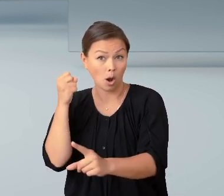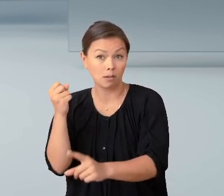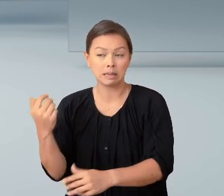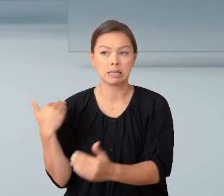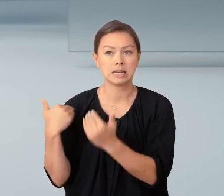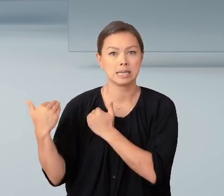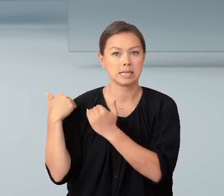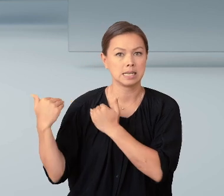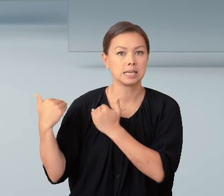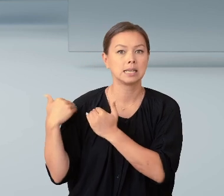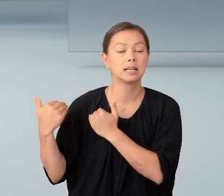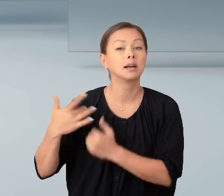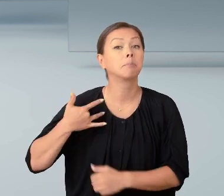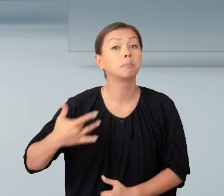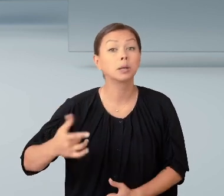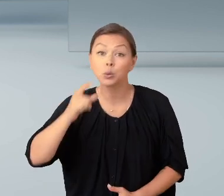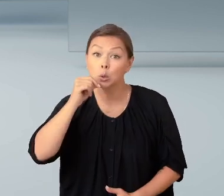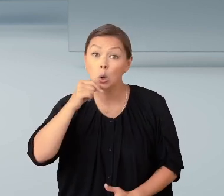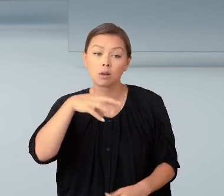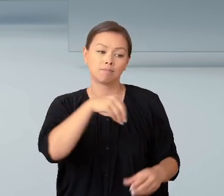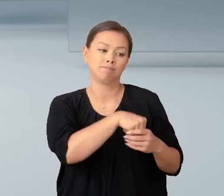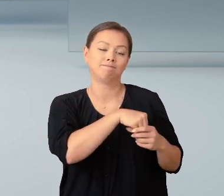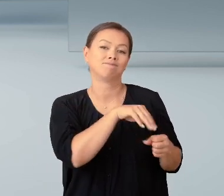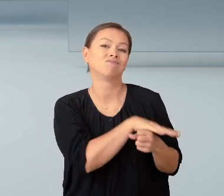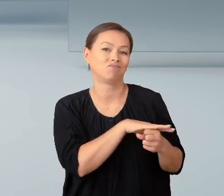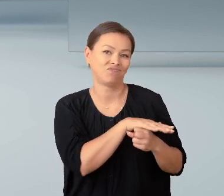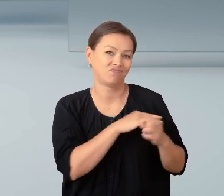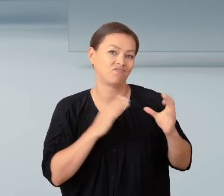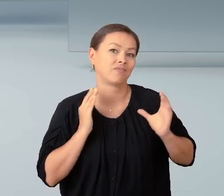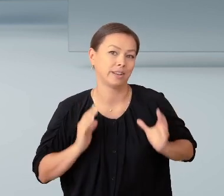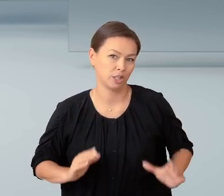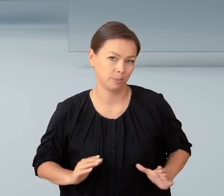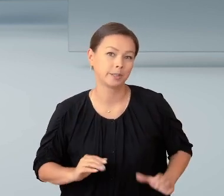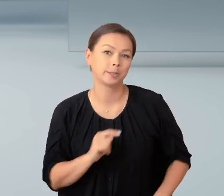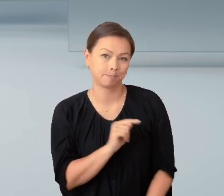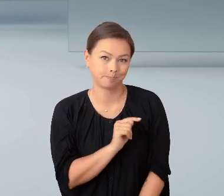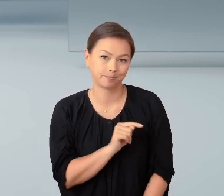typically on-premise customers. Let's chat about data security.